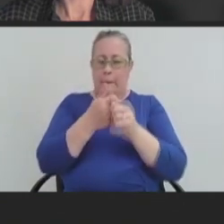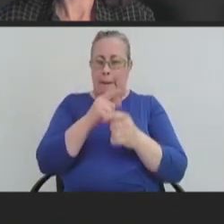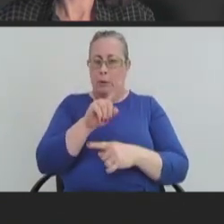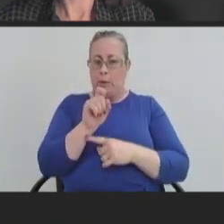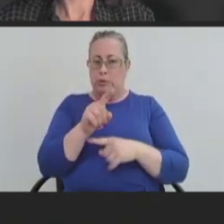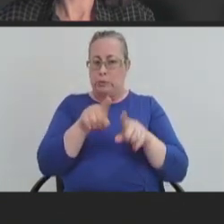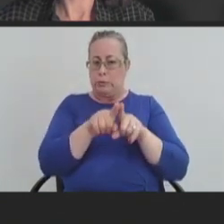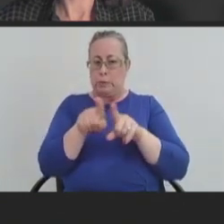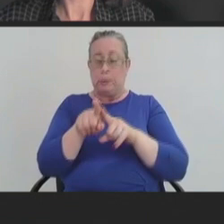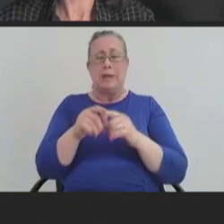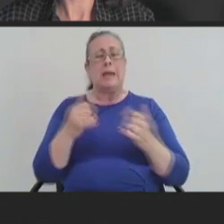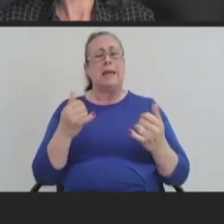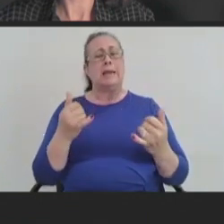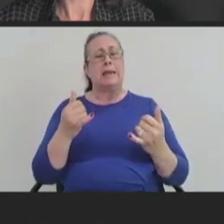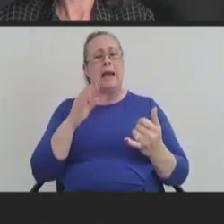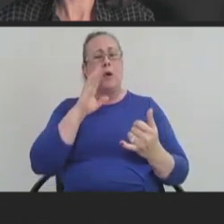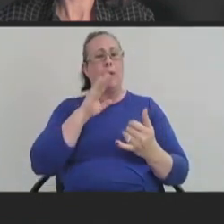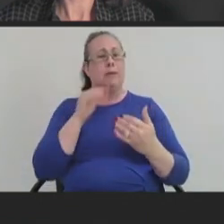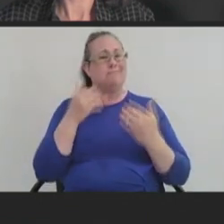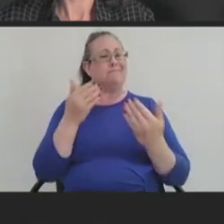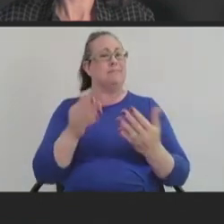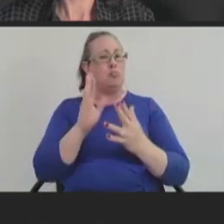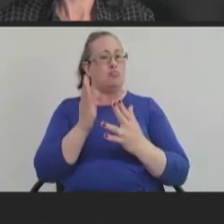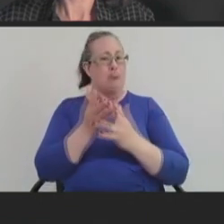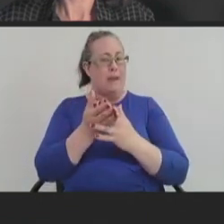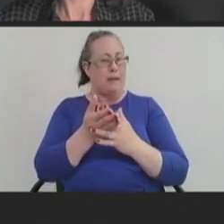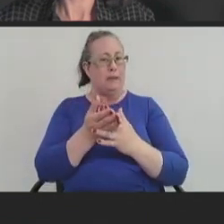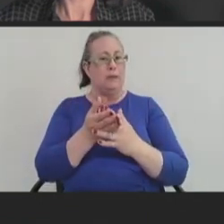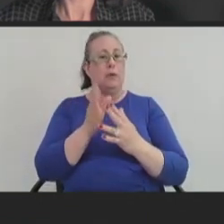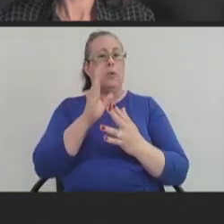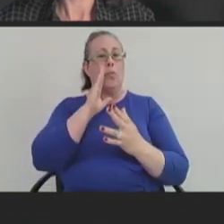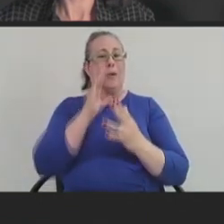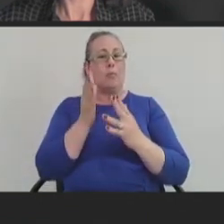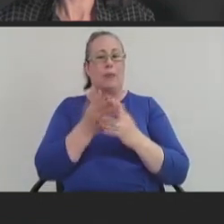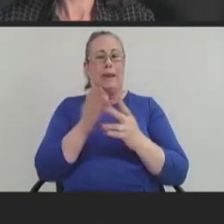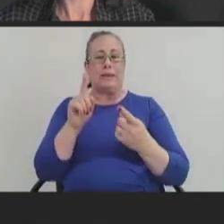We're now going to move to a break. We will now be on break until 10.30 a.m.,